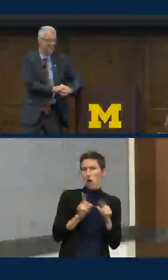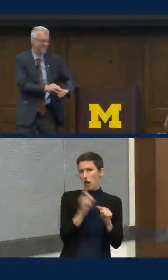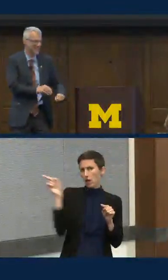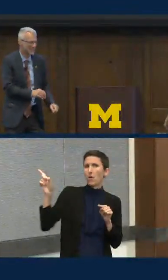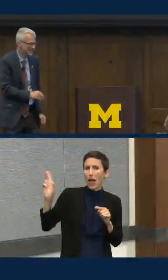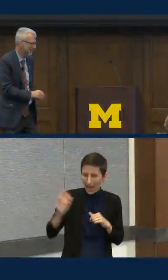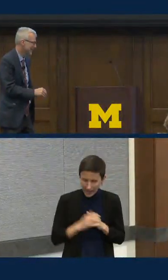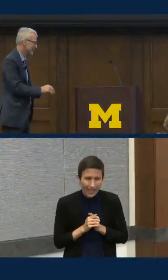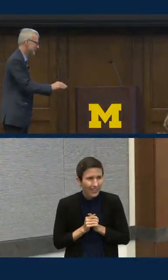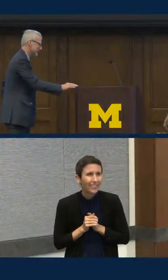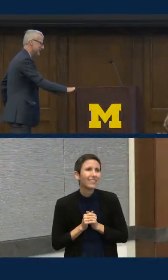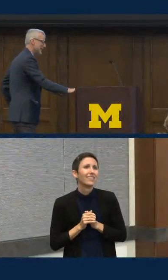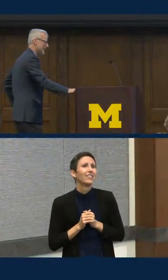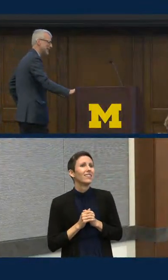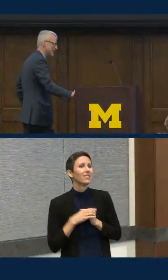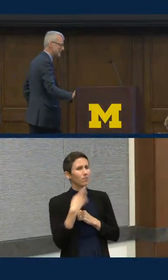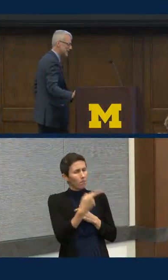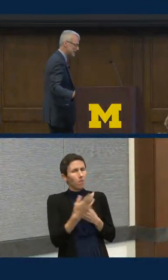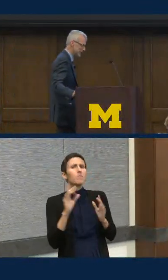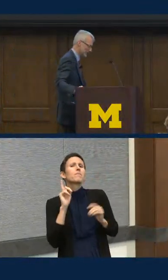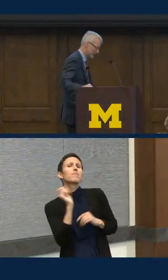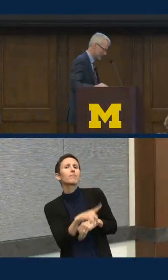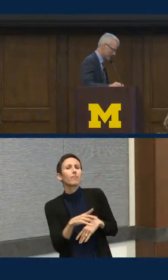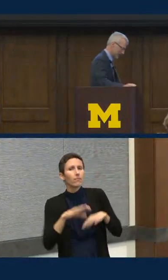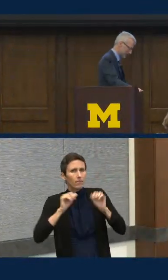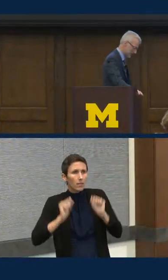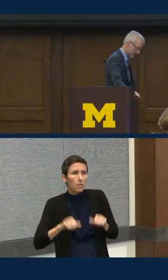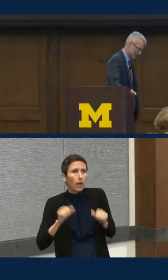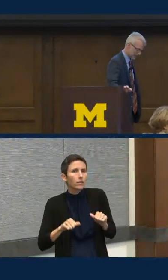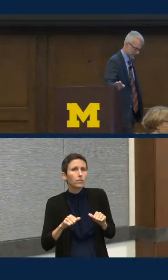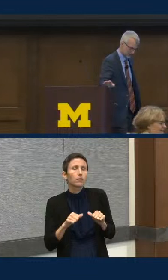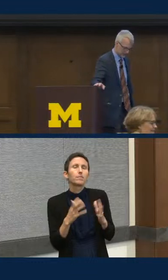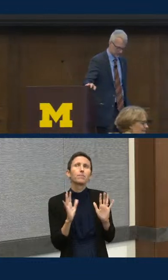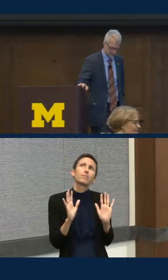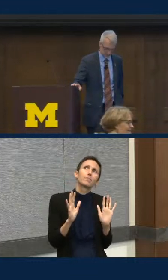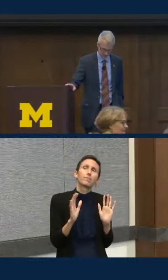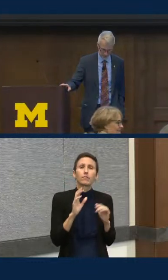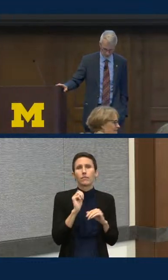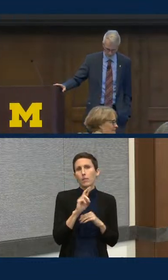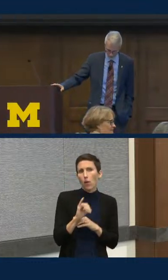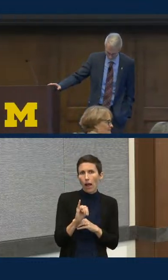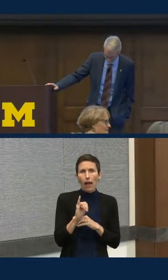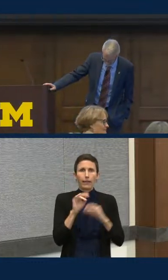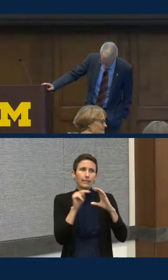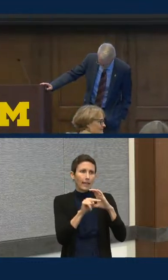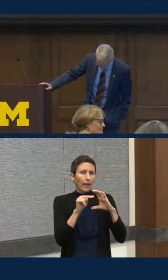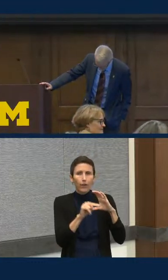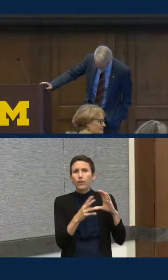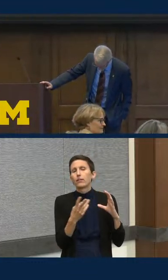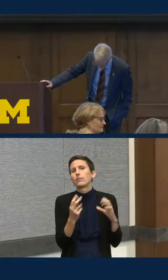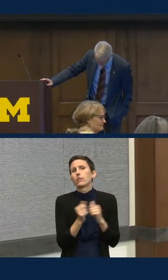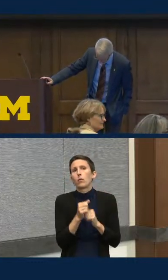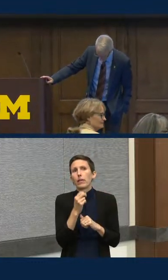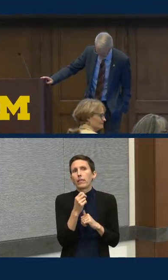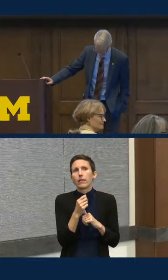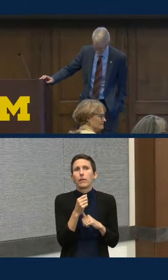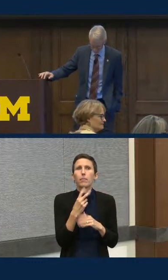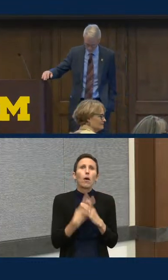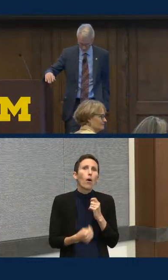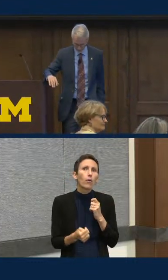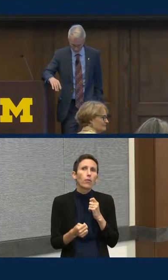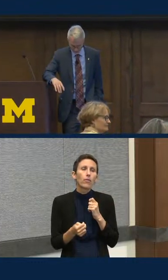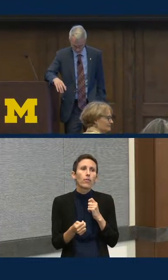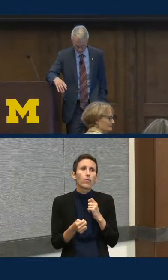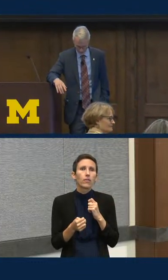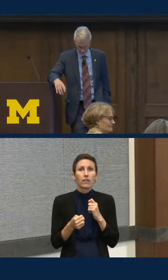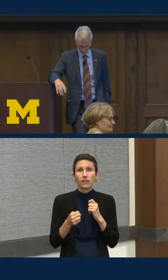Isn't it possible to see